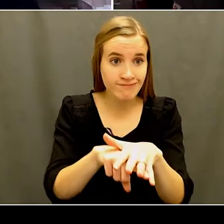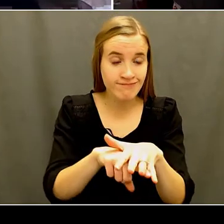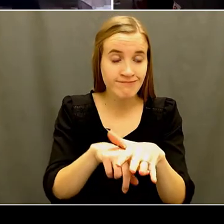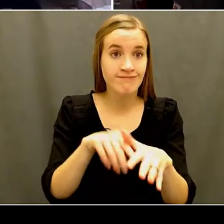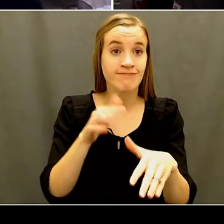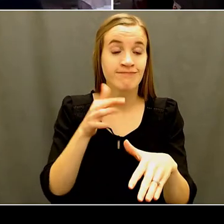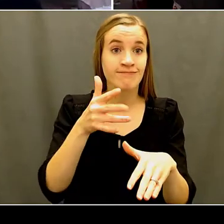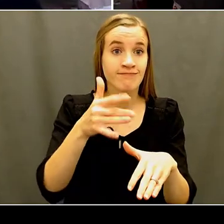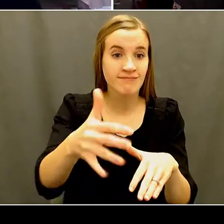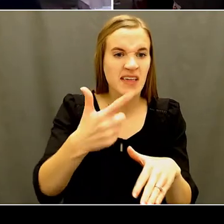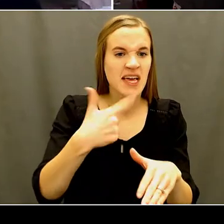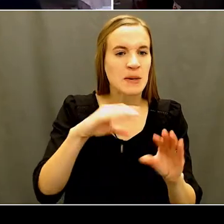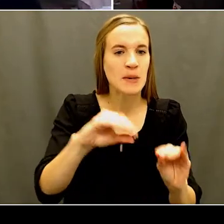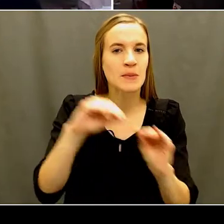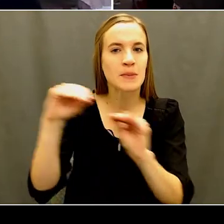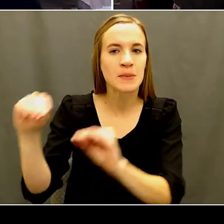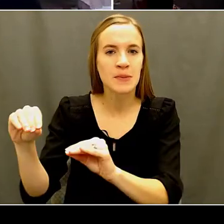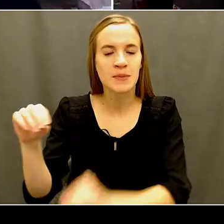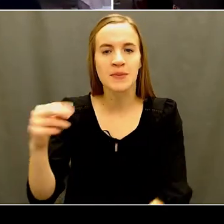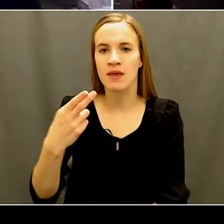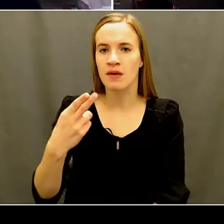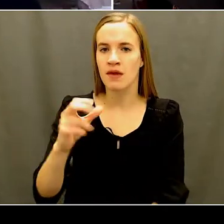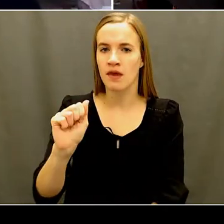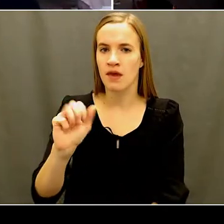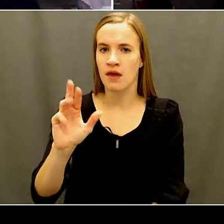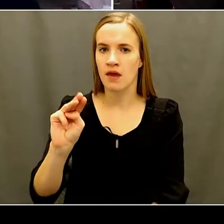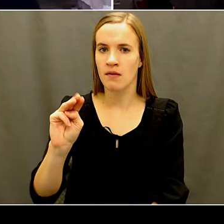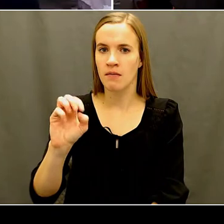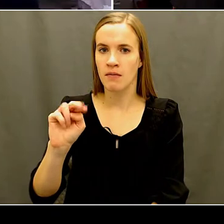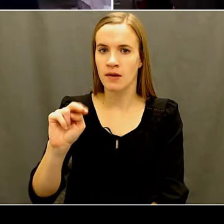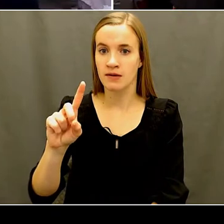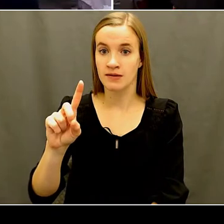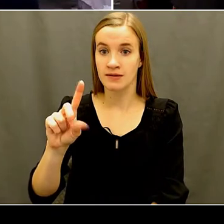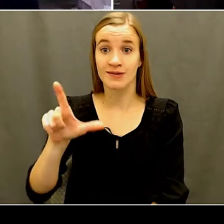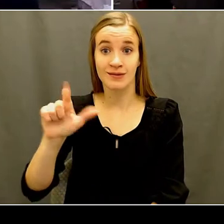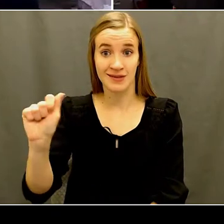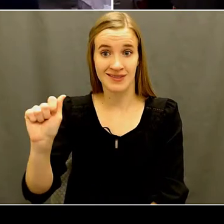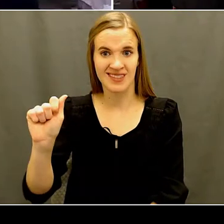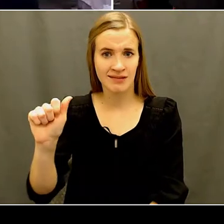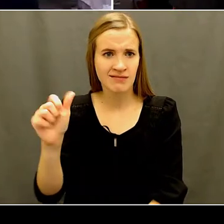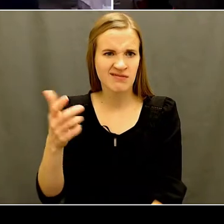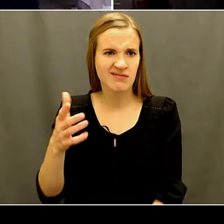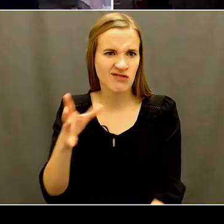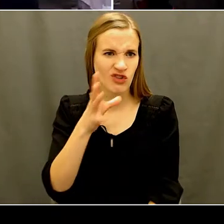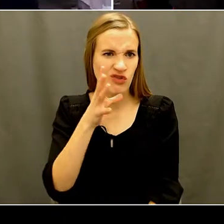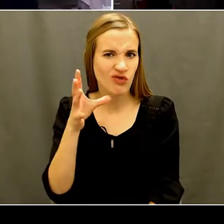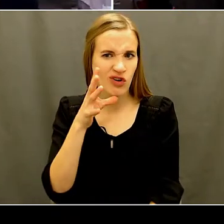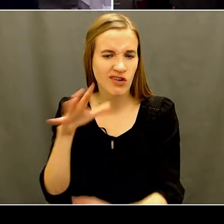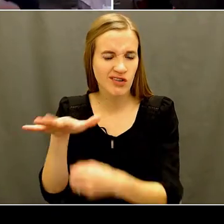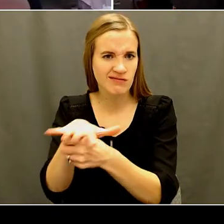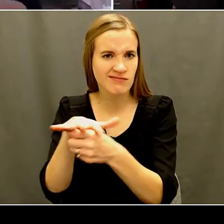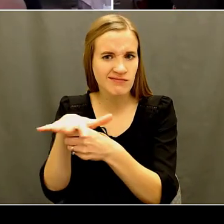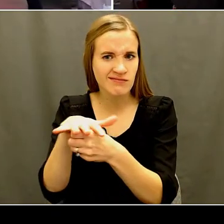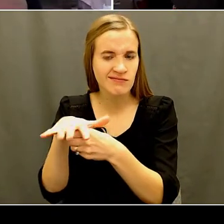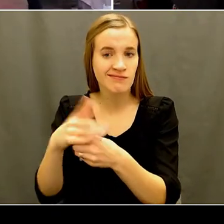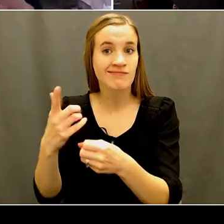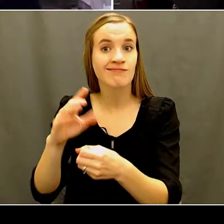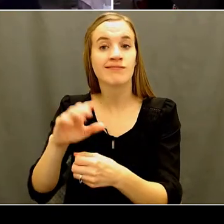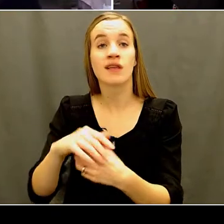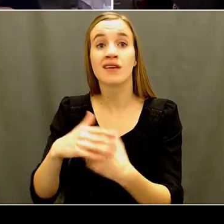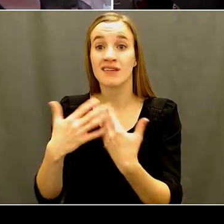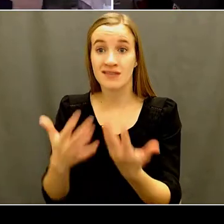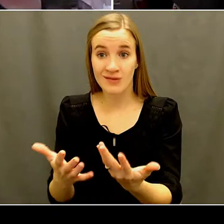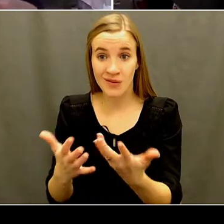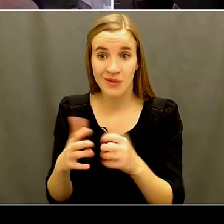a very rural area of the state. So when I was growing up, I was really the only